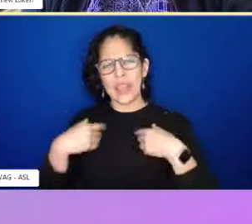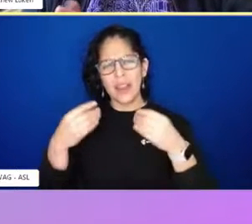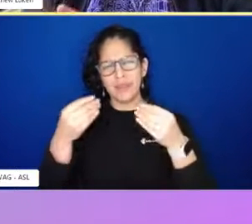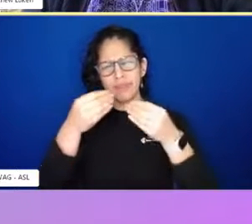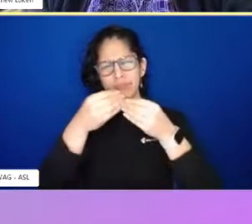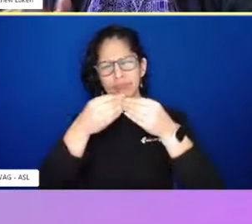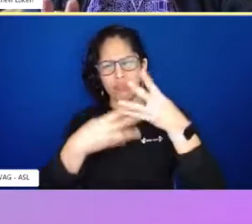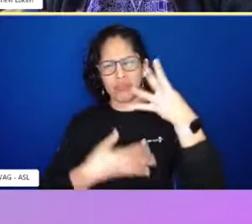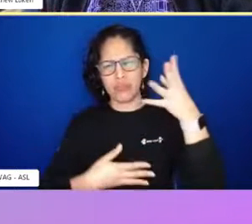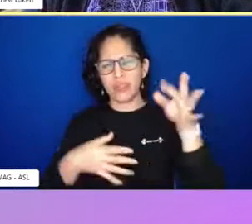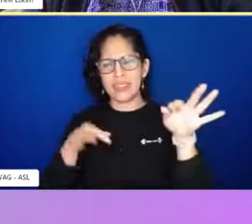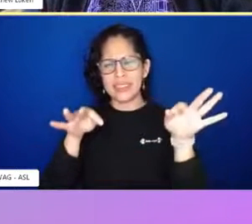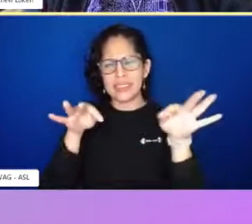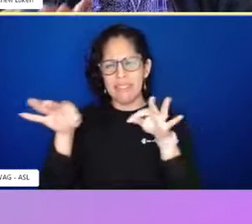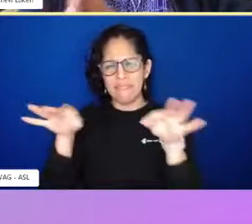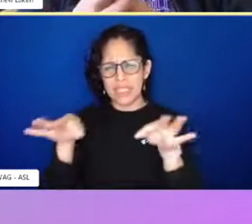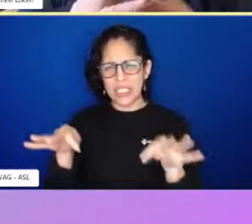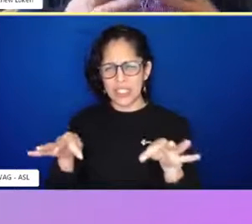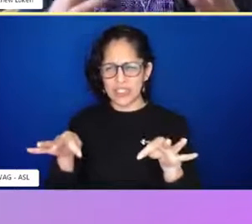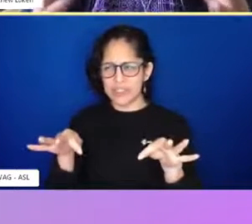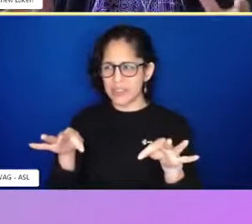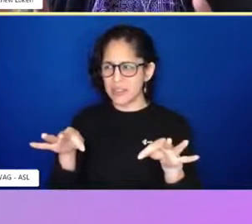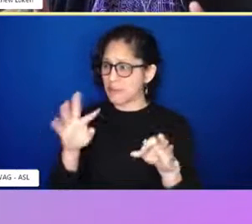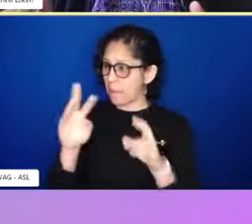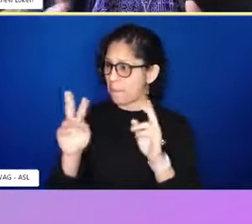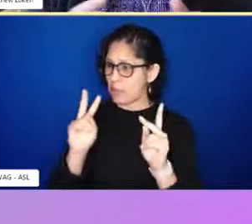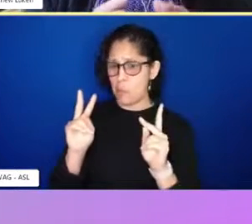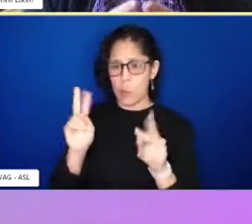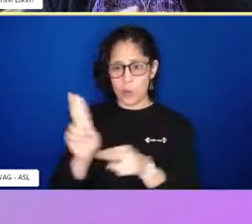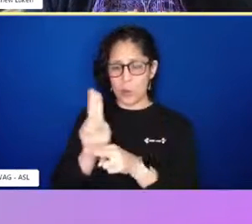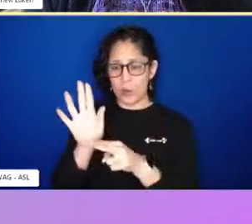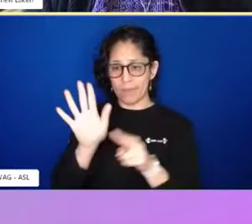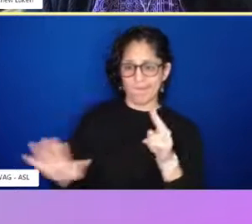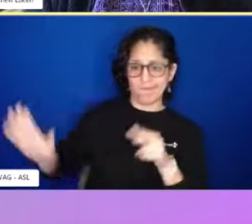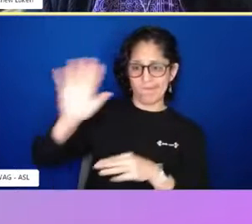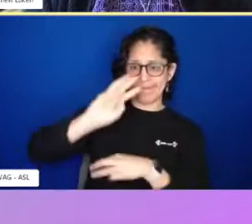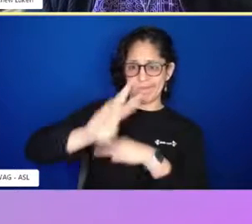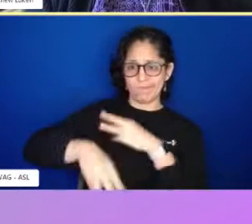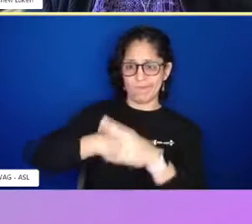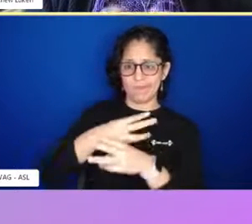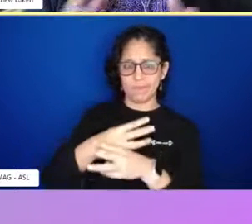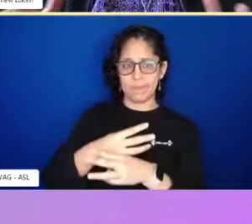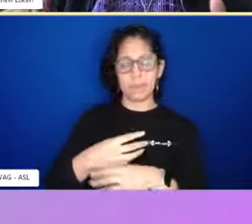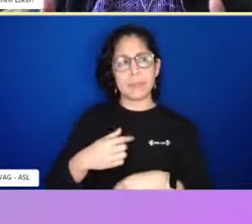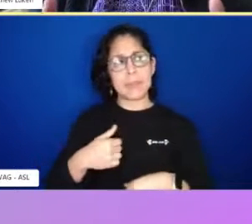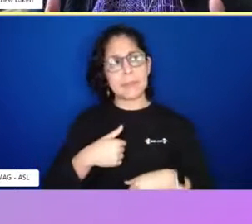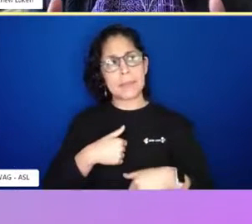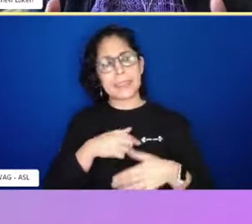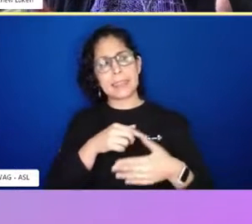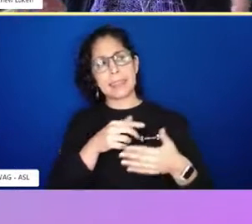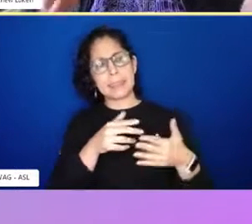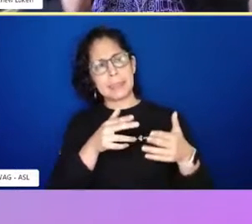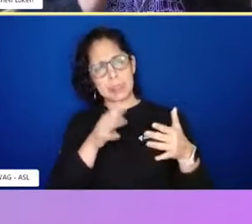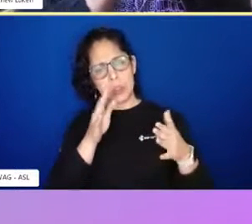Universal design. There is multiple definitions here, there is multiple definitions around and even the world, as